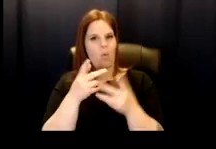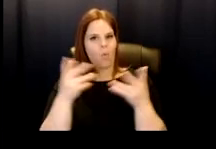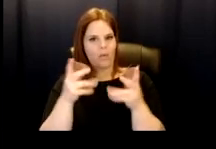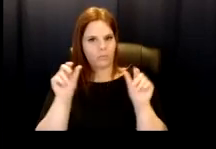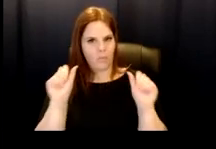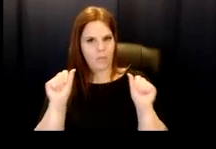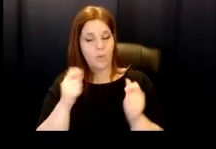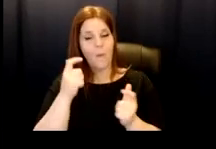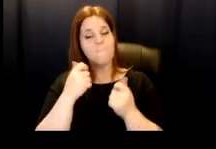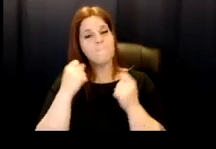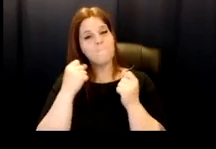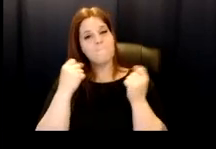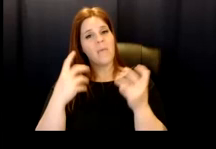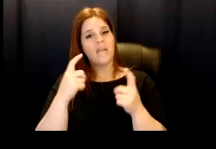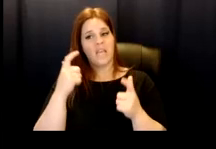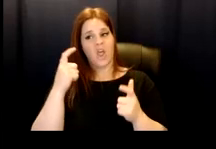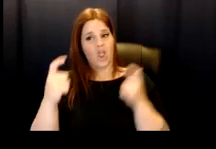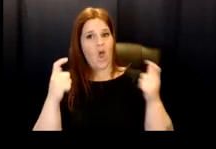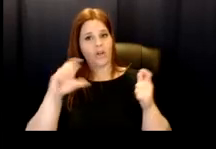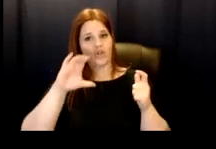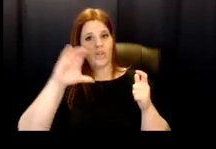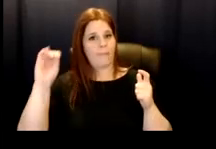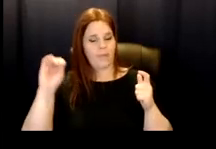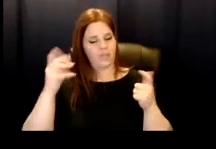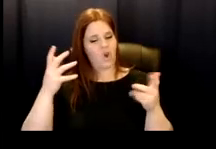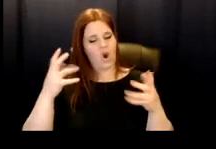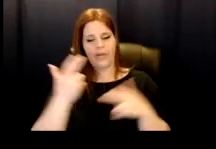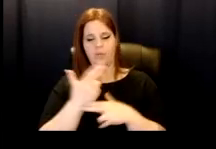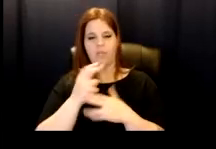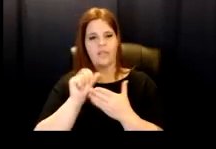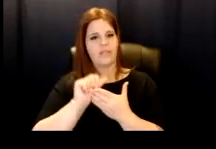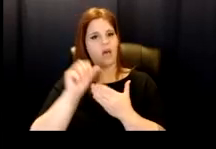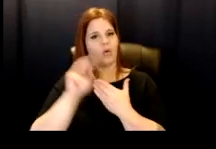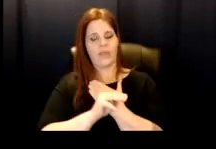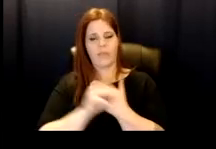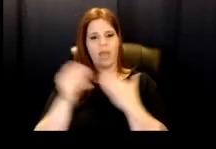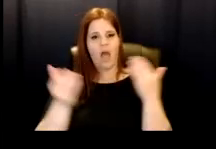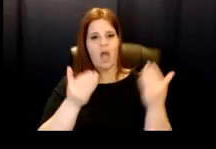employers are already using these algorithmic hiring tools. And I don't know if it would